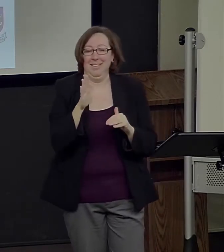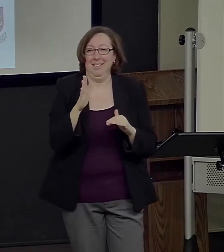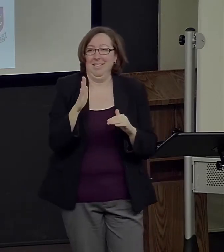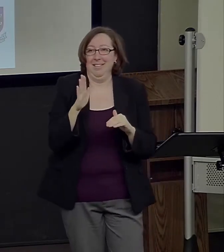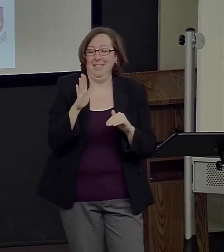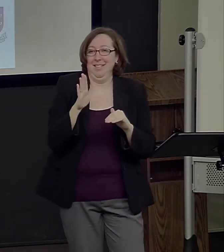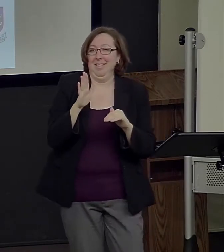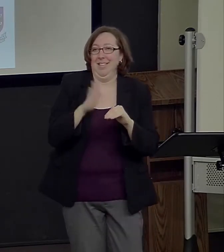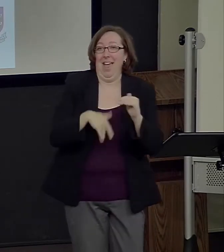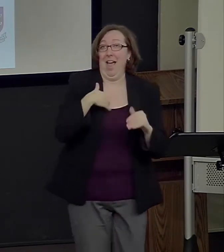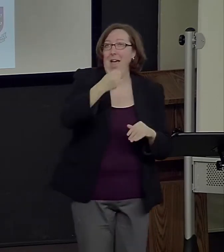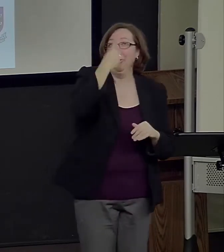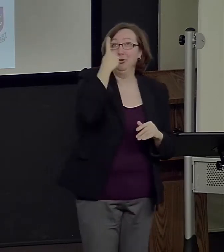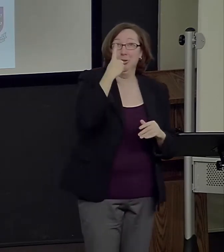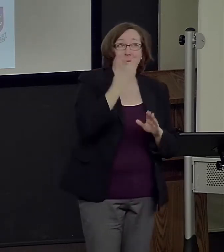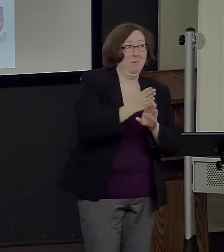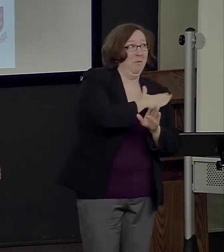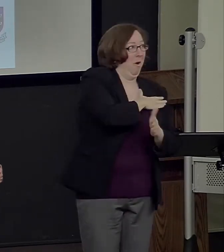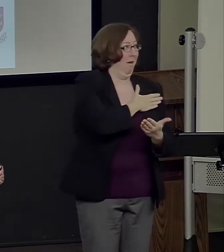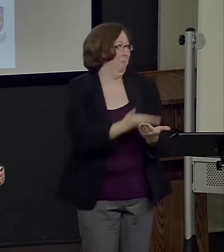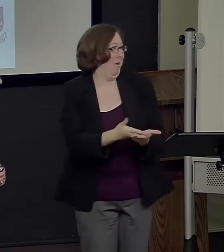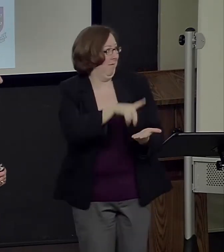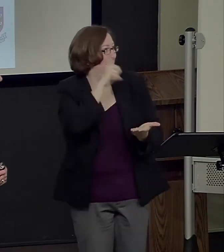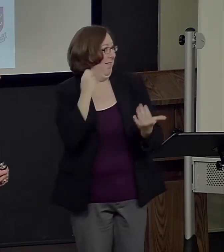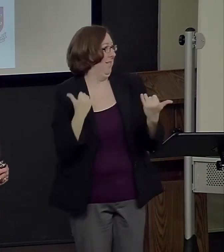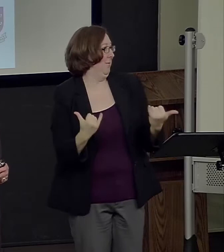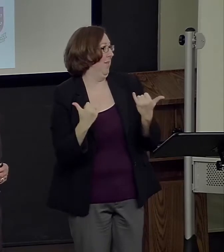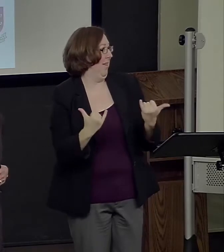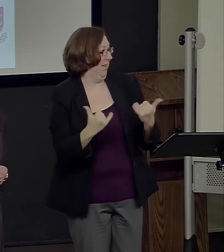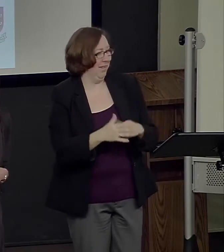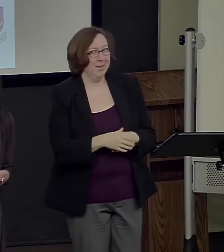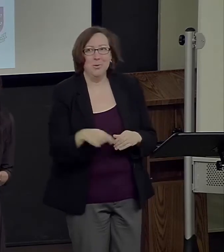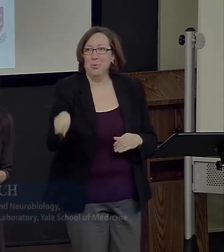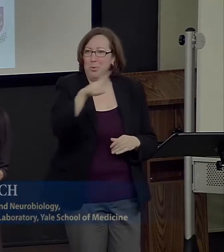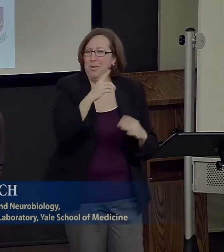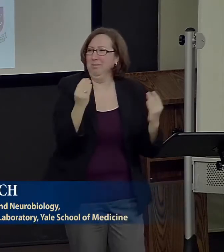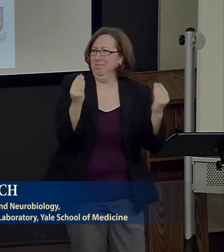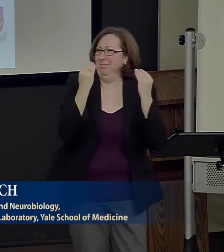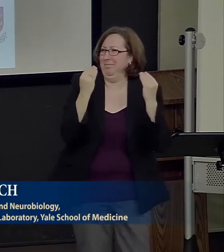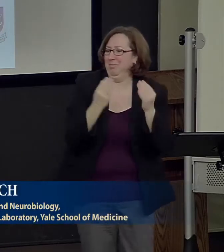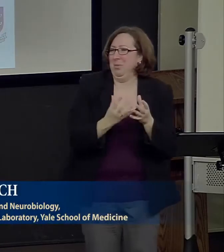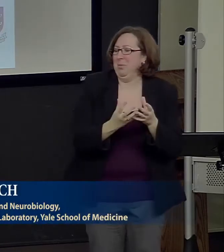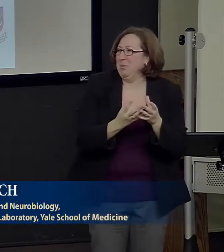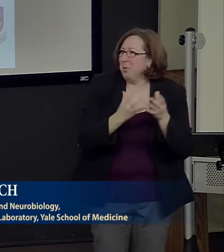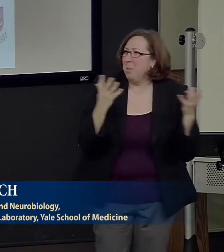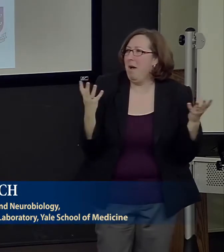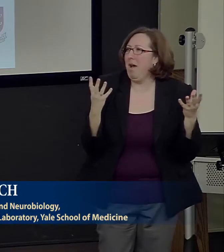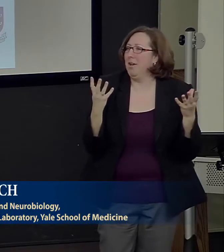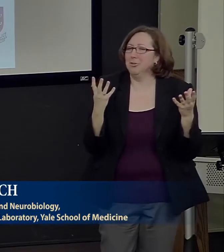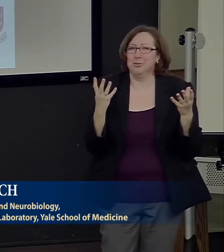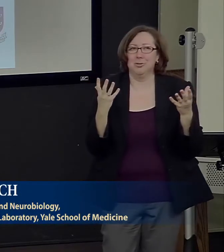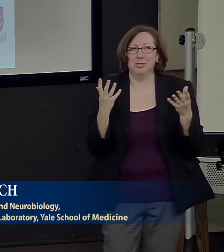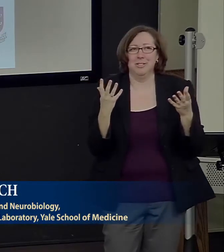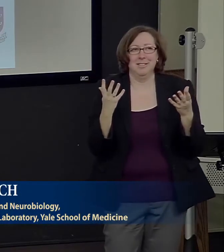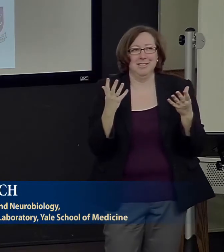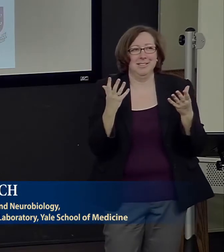than I understood before I came here today, that you have taught me a great deal about what I'm going to try to tell you about.